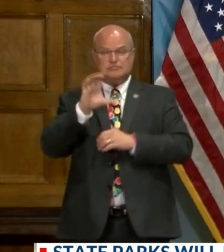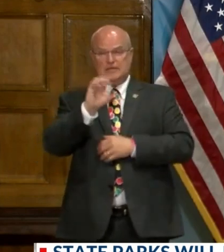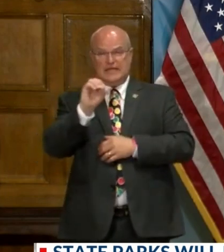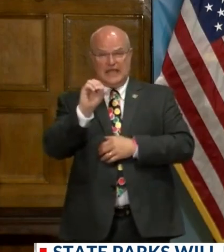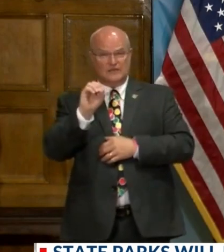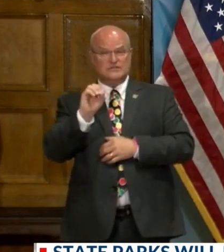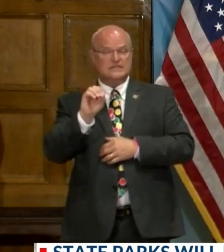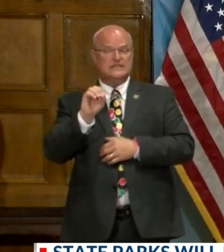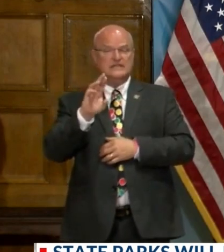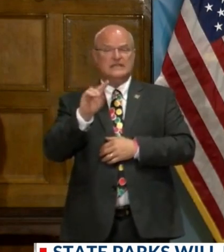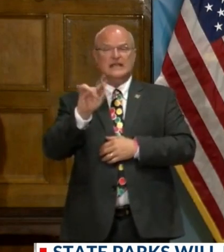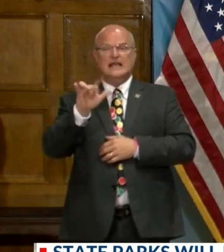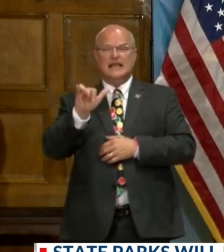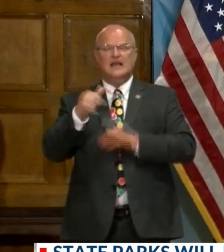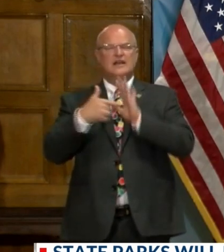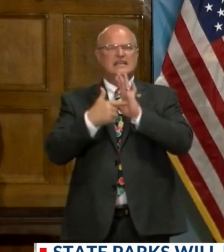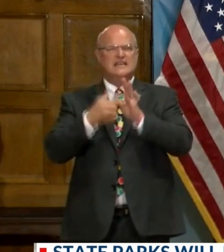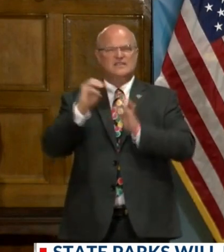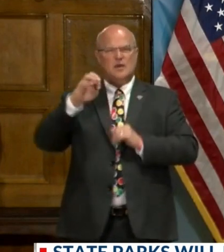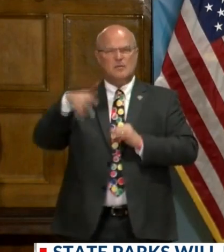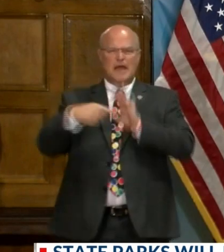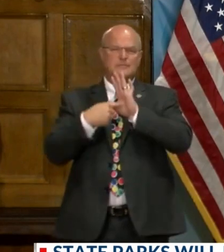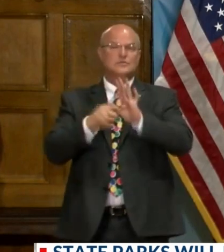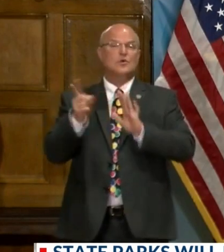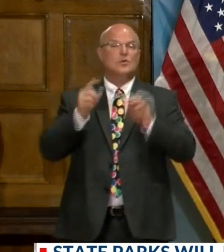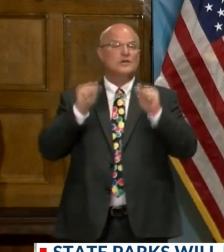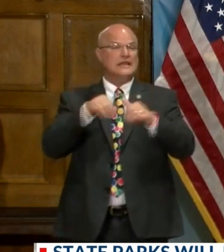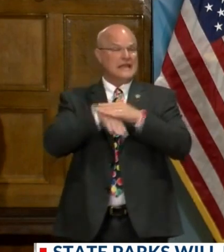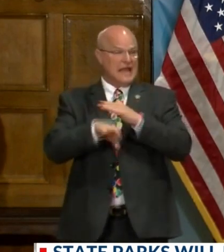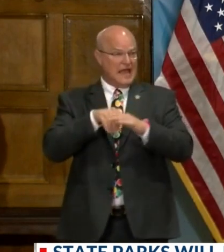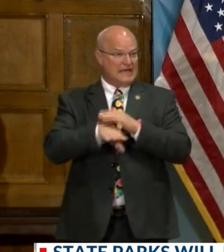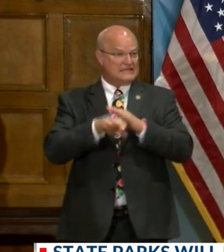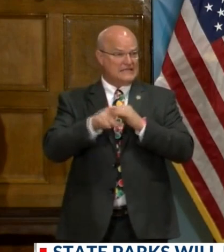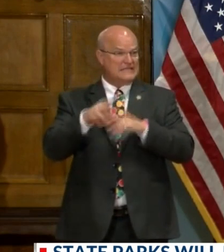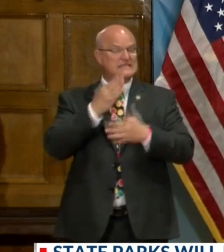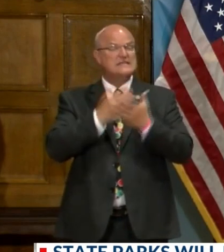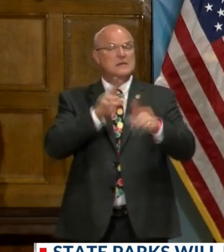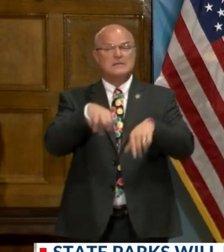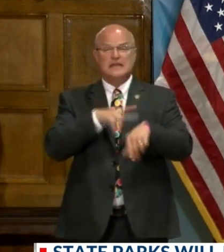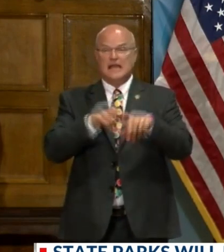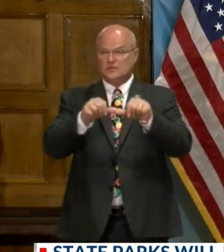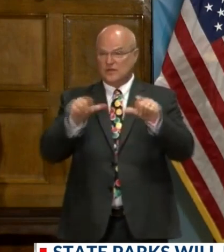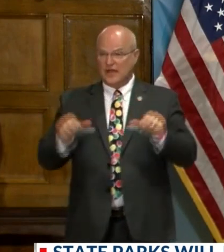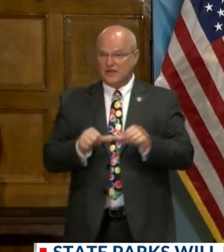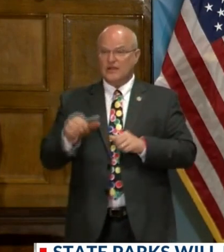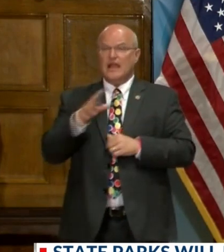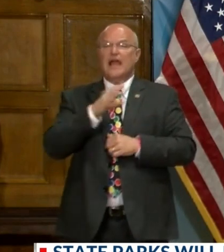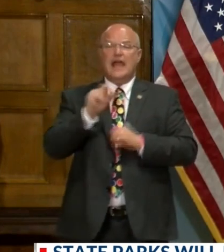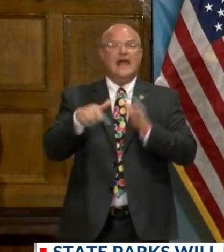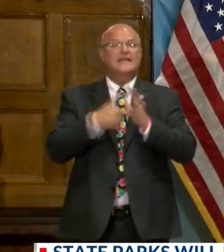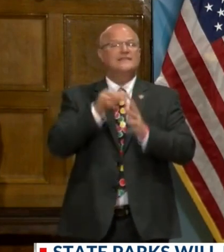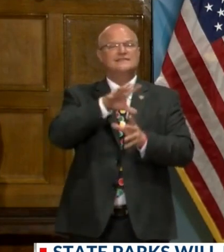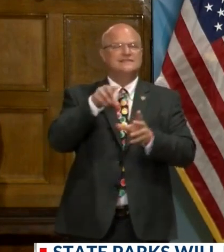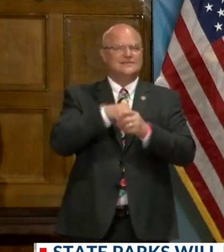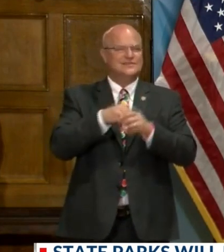INTERESTED IN GOING TO ONE OF THESE NATURAL AREAS GO TO NATURALHERITAGE.COM. THERE'S A LIST. YOU CAN SEARCH BY COUNTY.